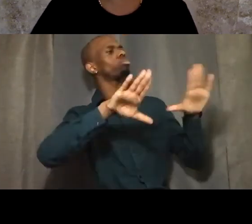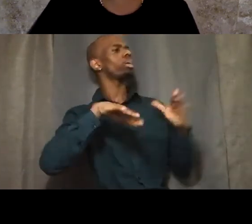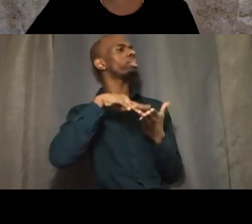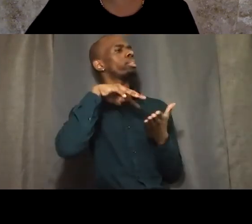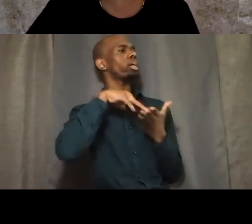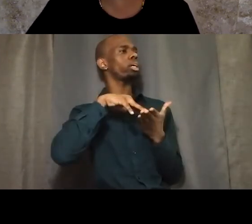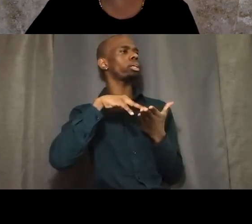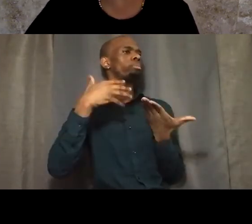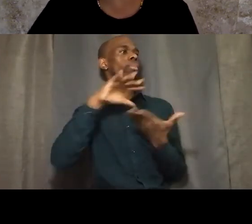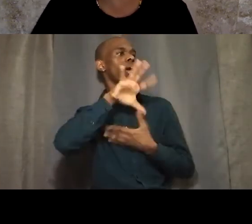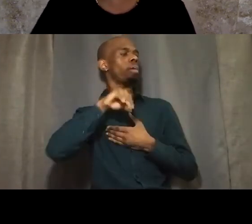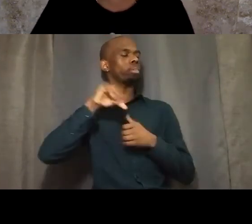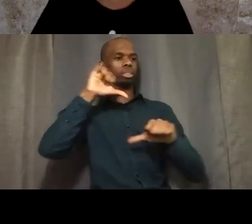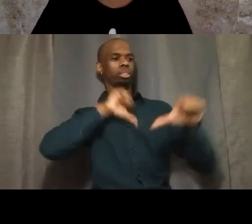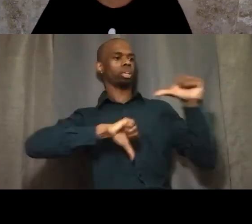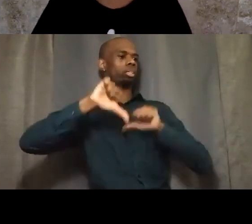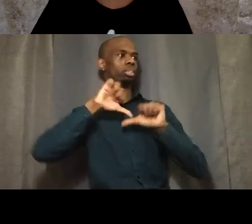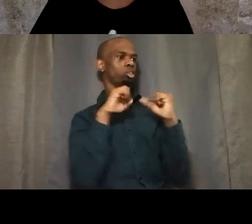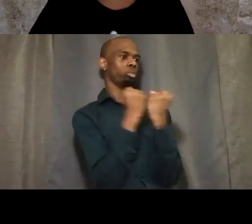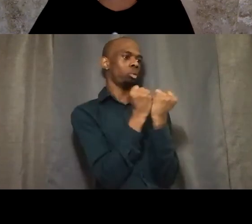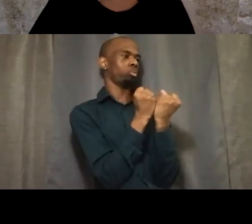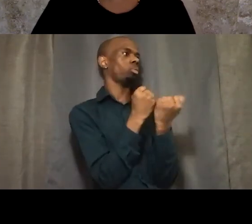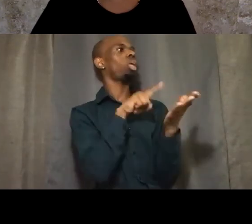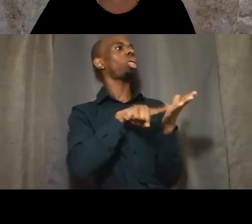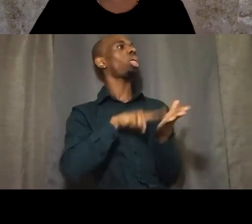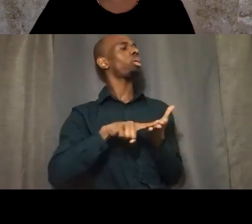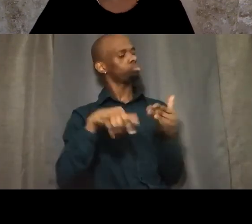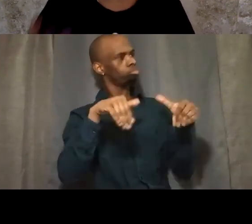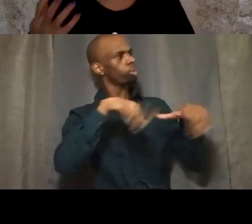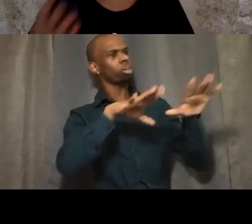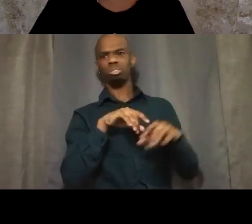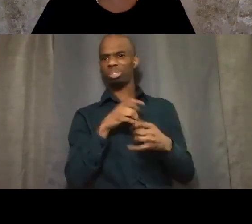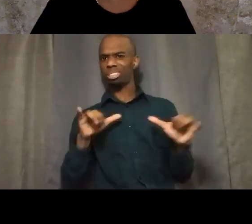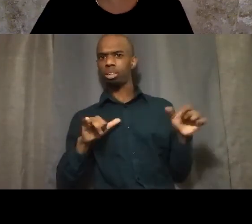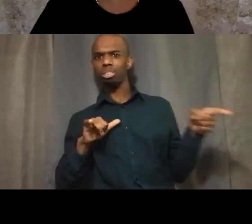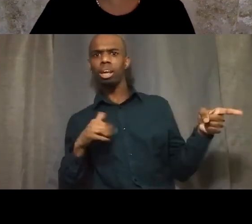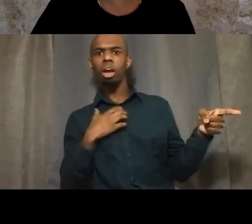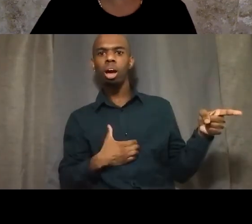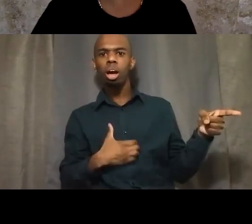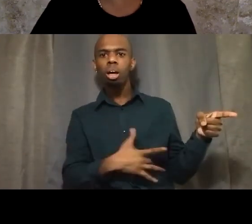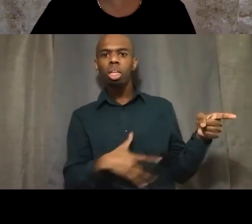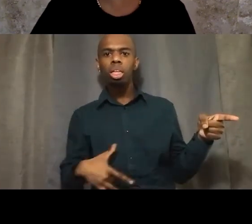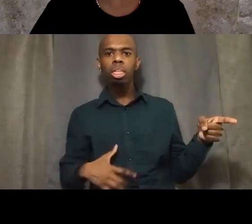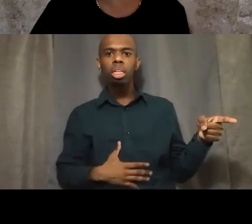And so the first free breakfast programs were actually practice on a mass scale by the Black Panther Party,